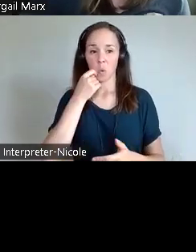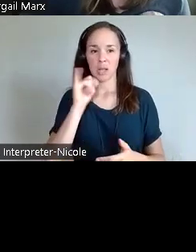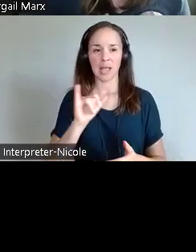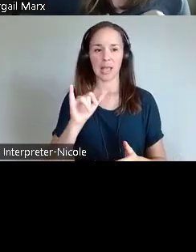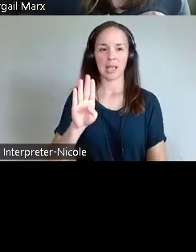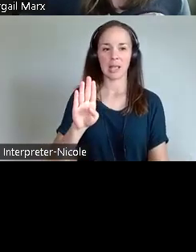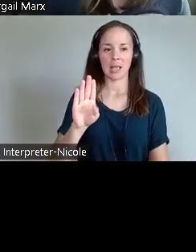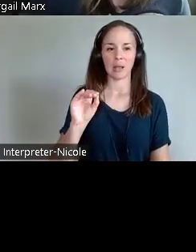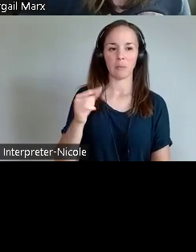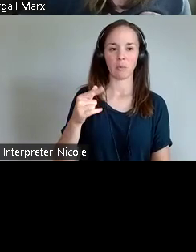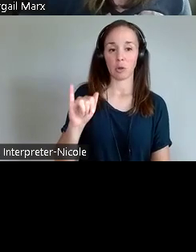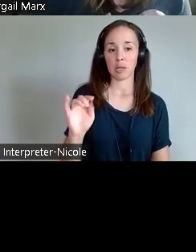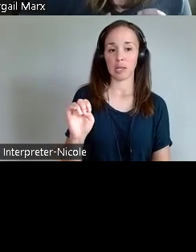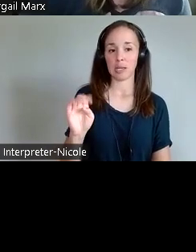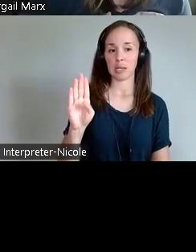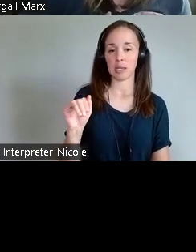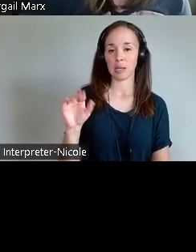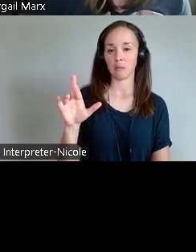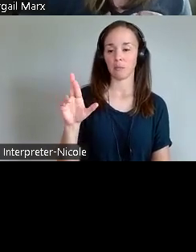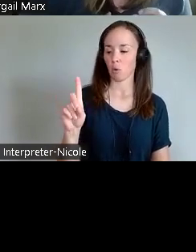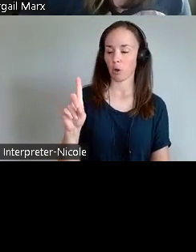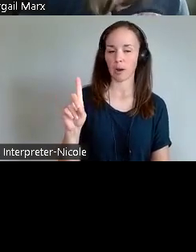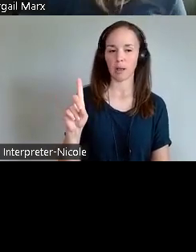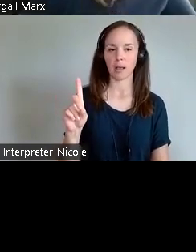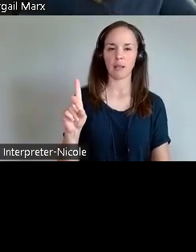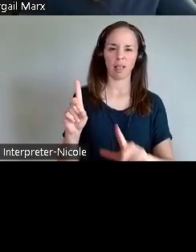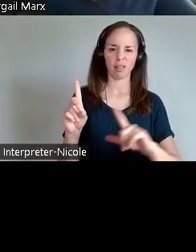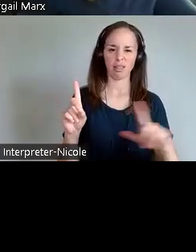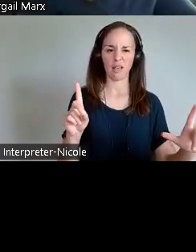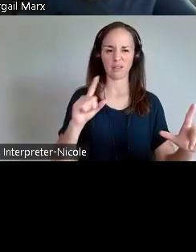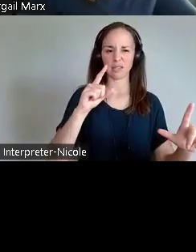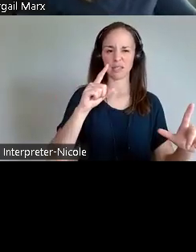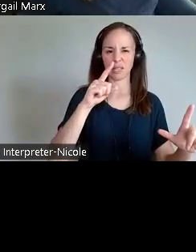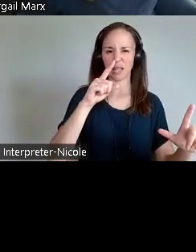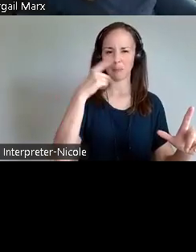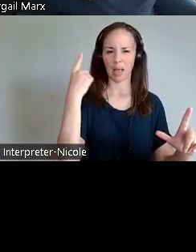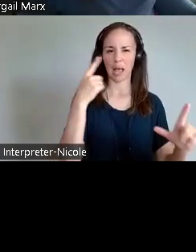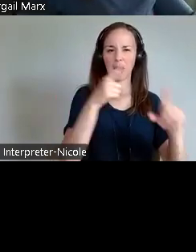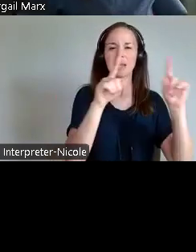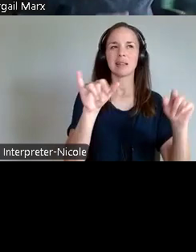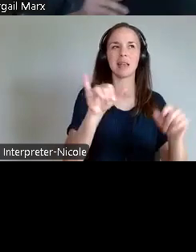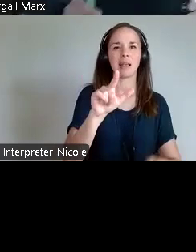are -- that's pictured here on the far left. It's like an LCD tablet, so it's kind of -- it